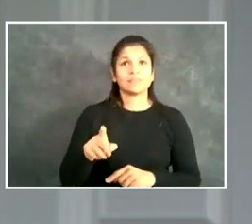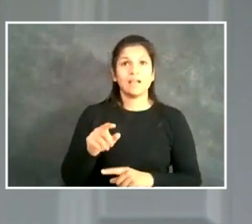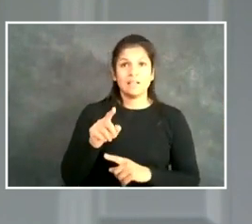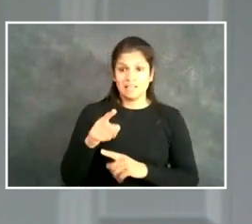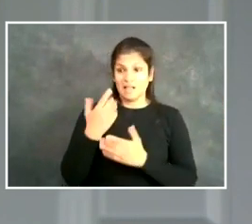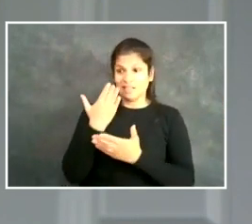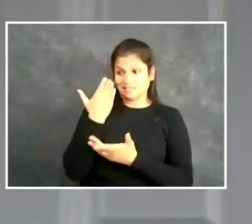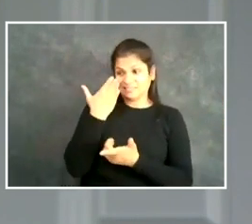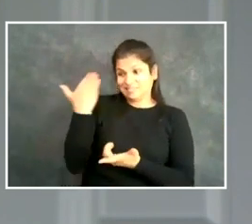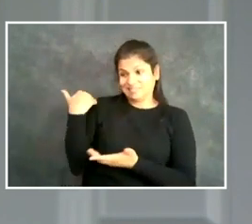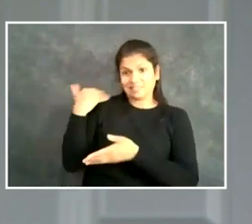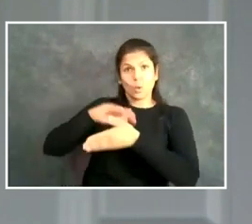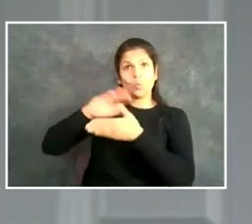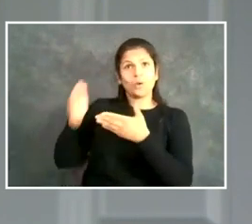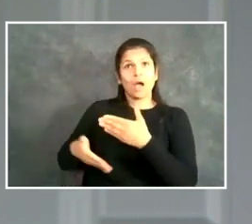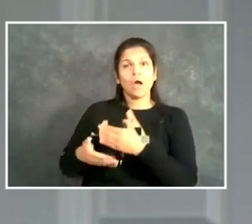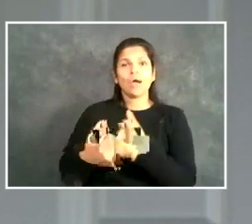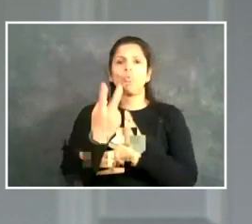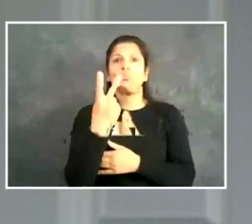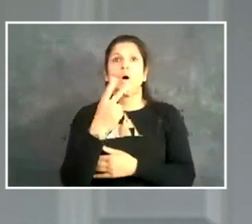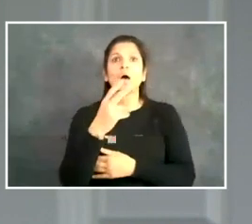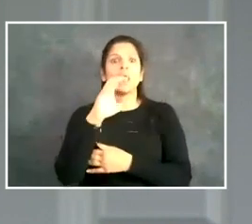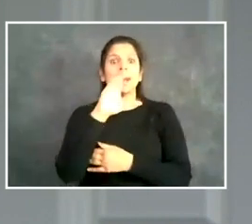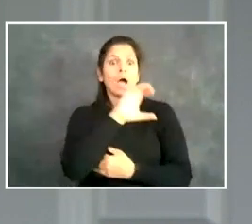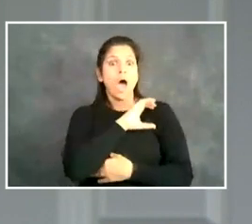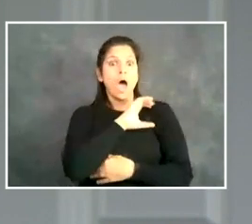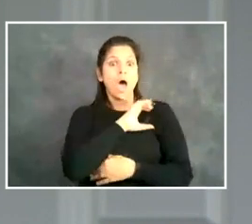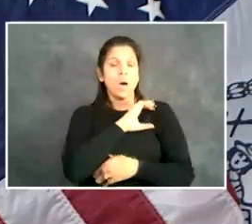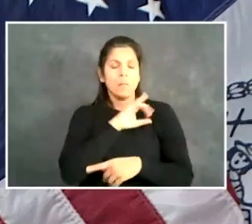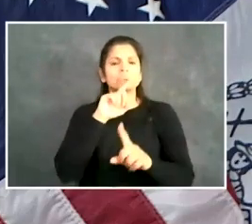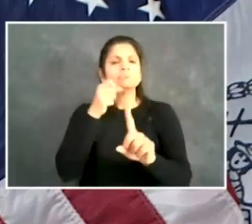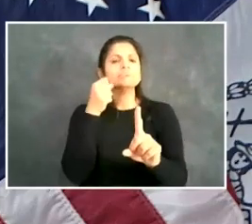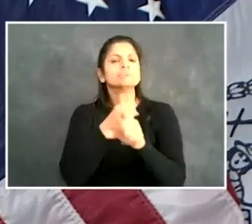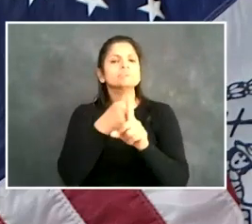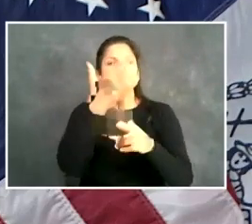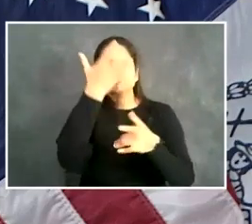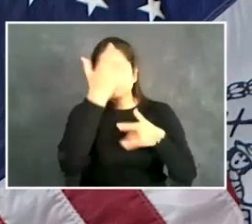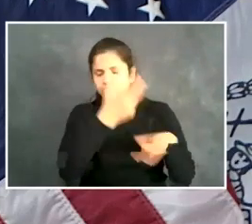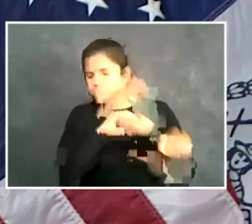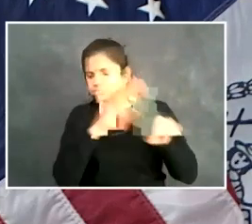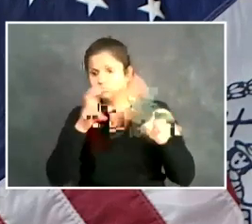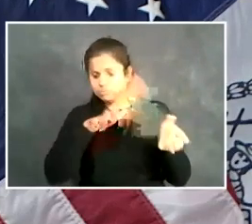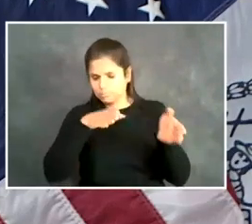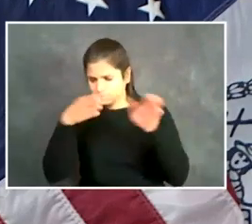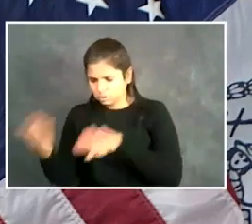WE GRIEVED THIS WEEKEND FOR TWO FALLEN DETECTIVES BUT WE DID NOT COME OUT.